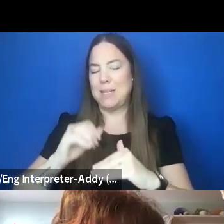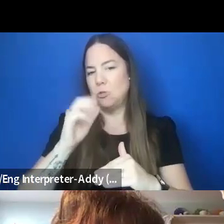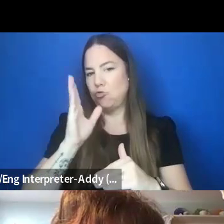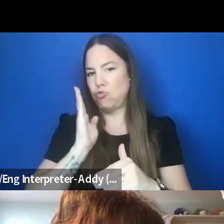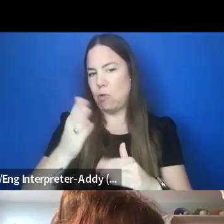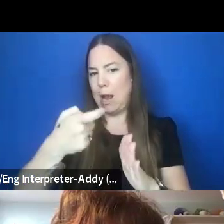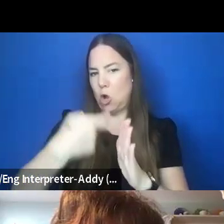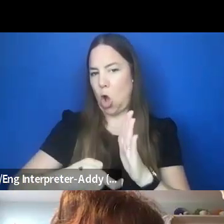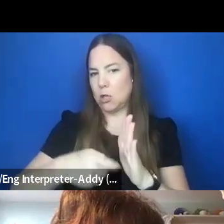Brooke Wilson: because